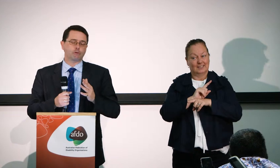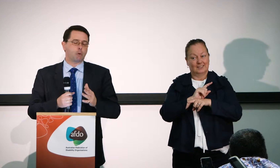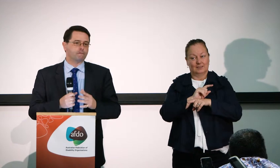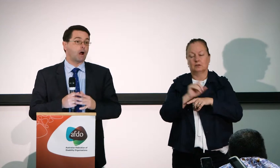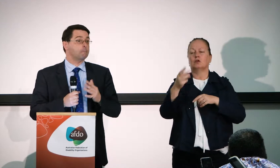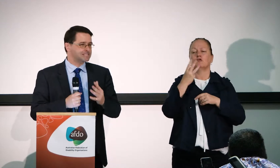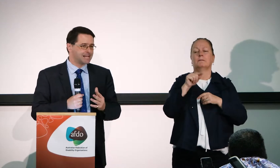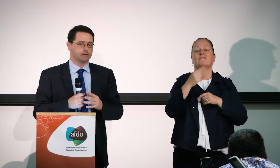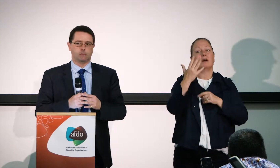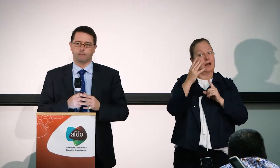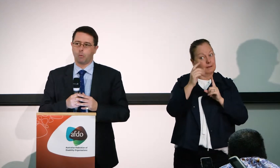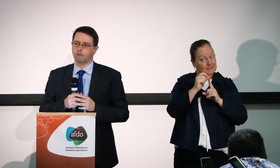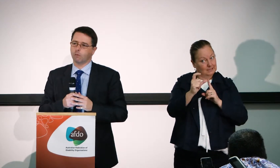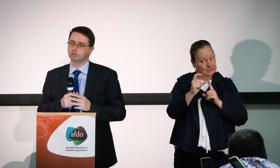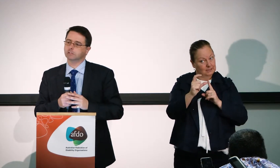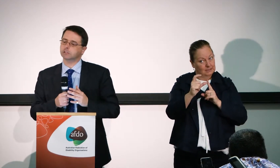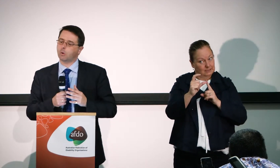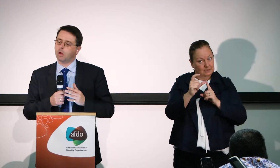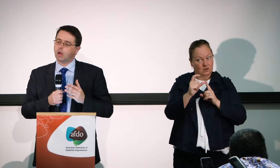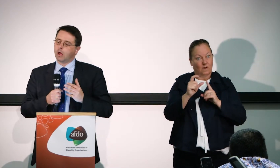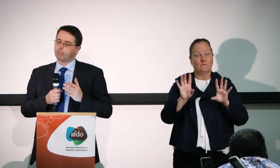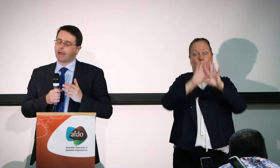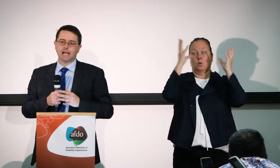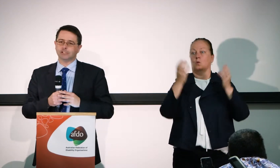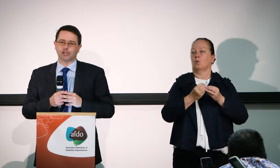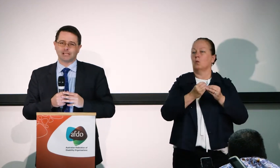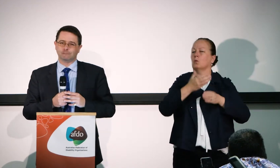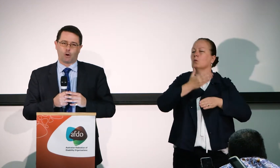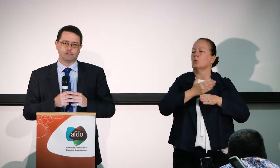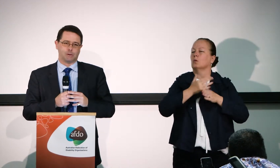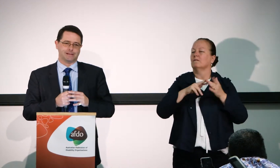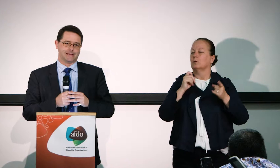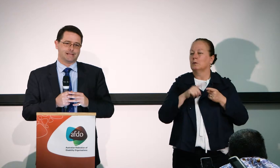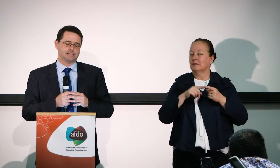Sorry, for at least 3.5 percent of the workforce. So that hasn't changed in over twenty years.